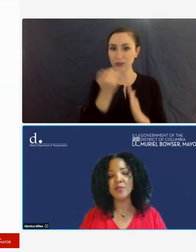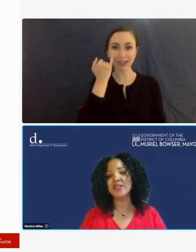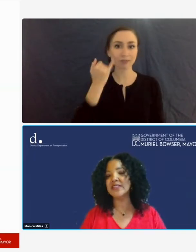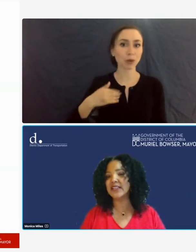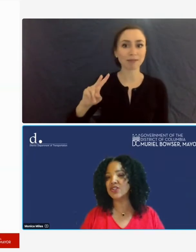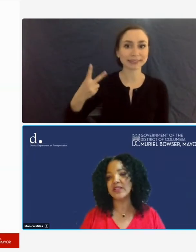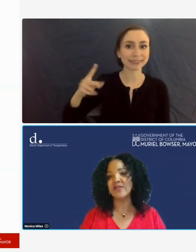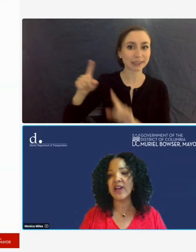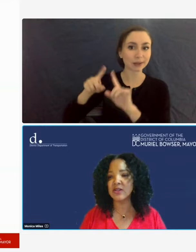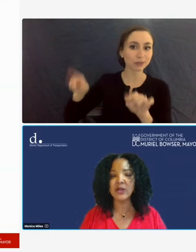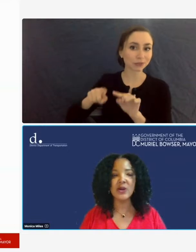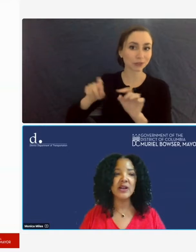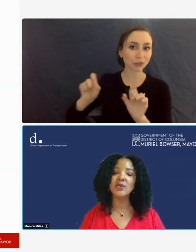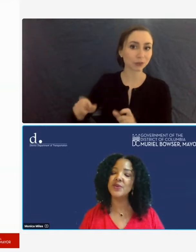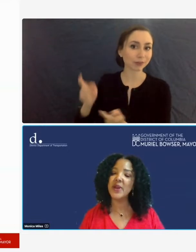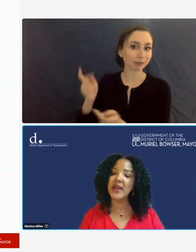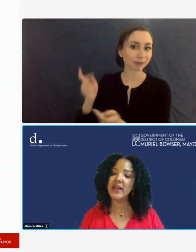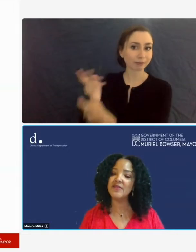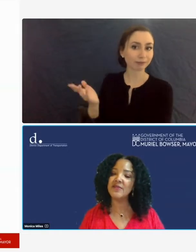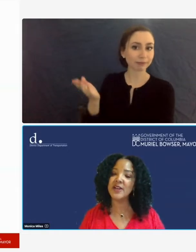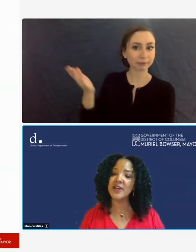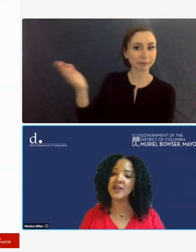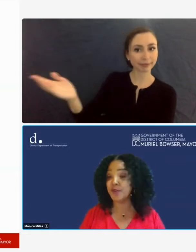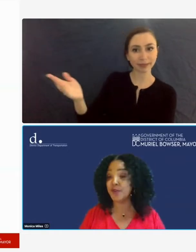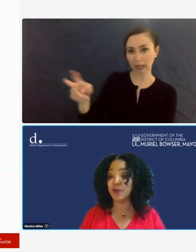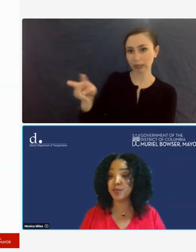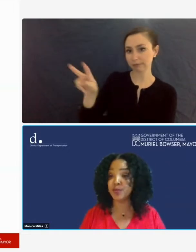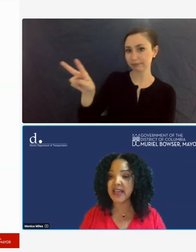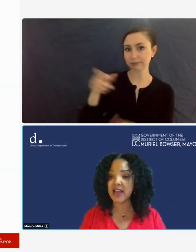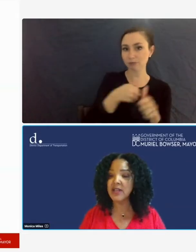the second screen and follow along or if you have um if you print it out to follow along